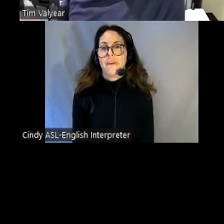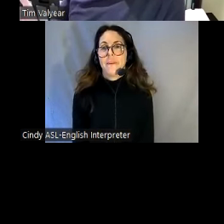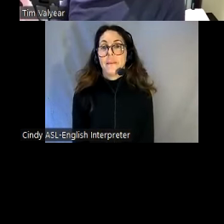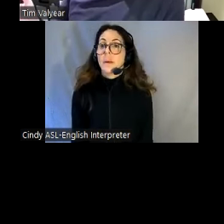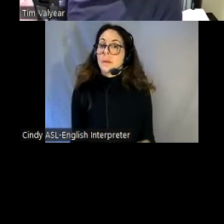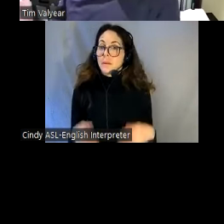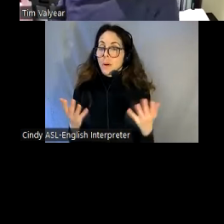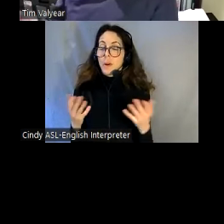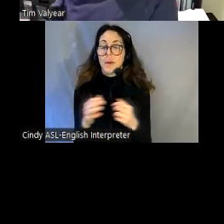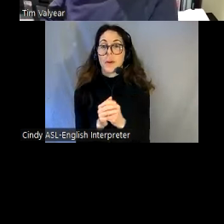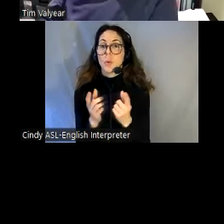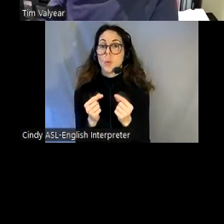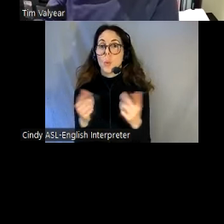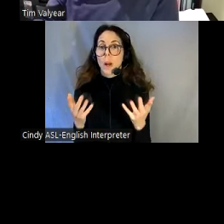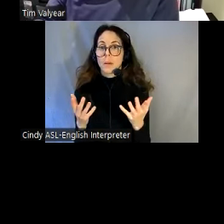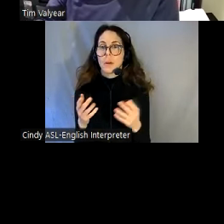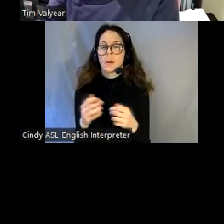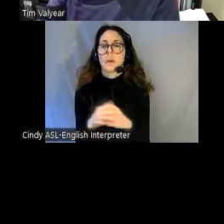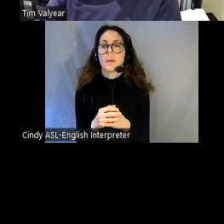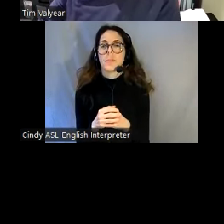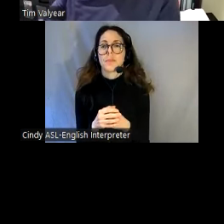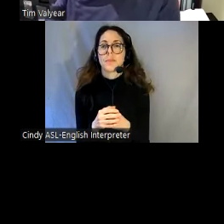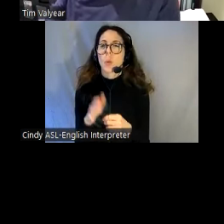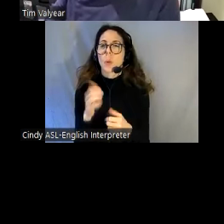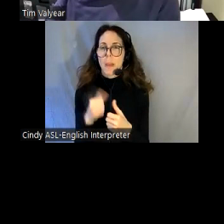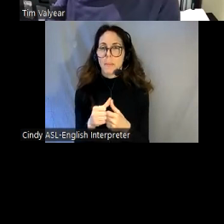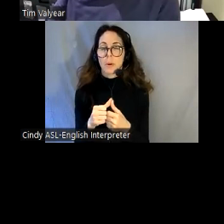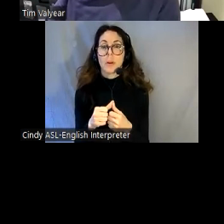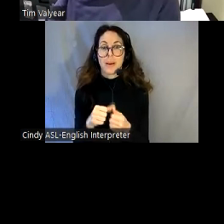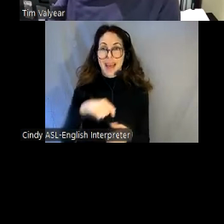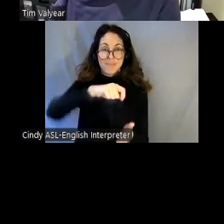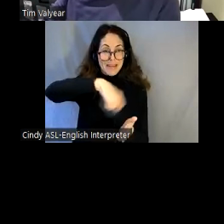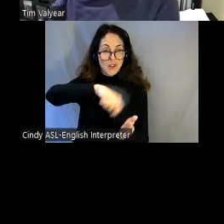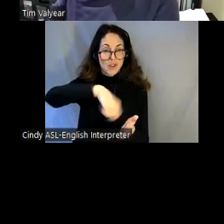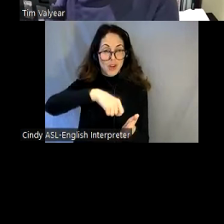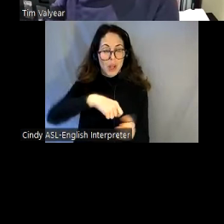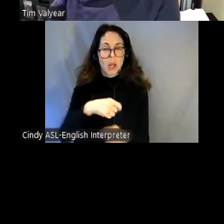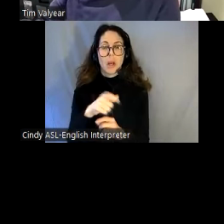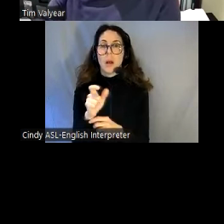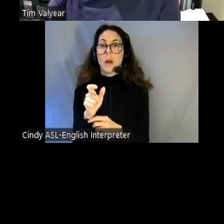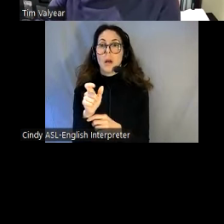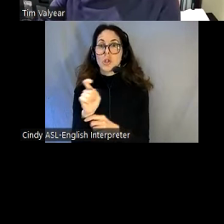cleaning solution that will clean just like in a hospital setting. And what you need to do is make sure that you're